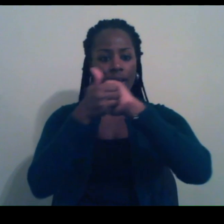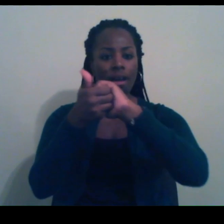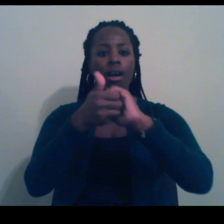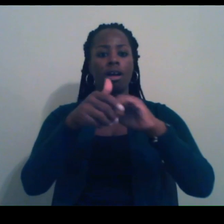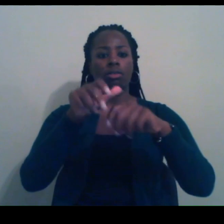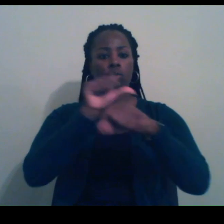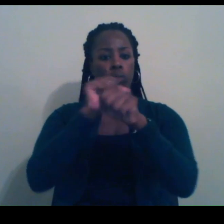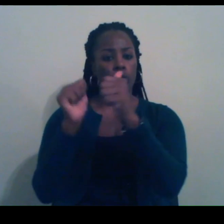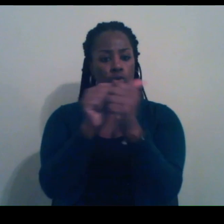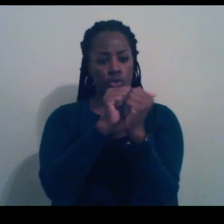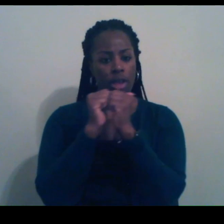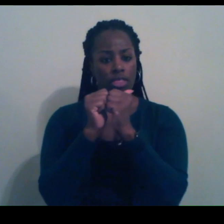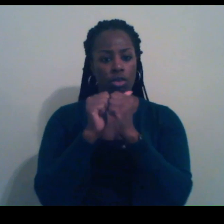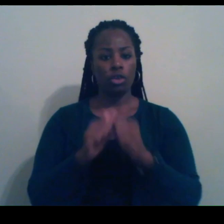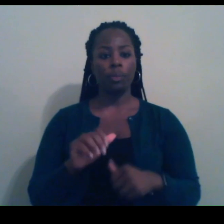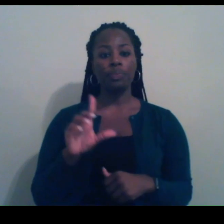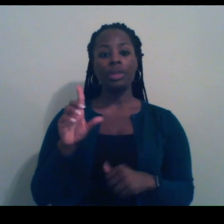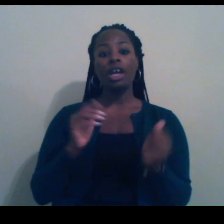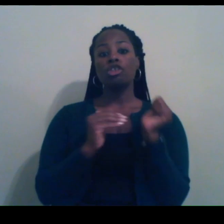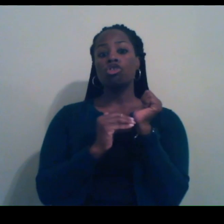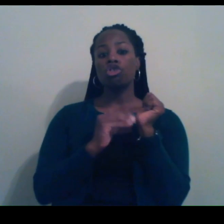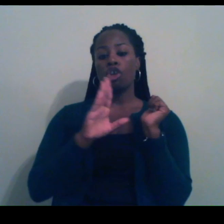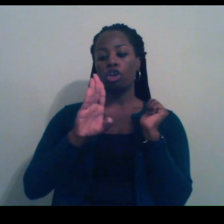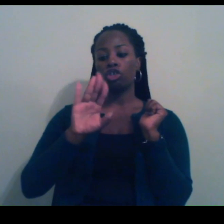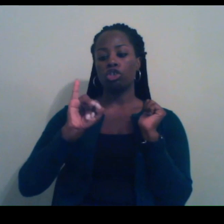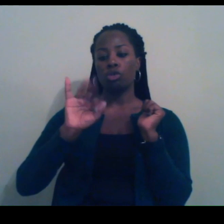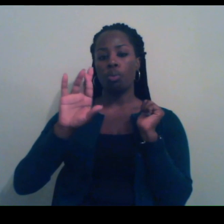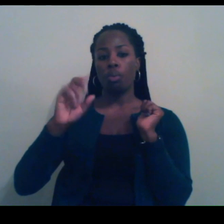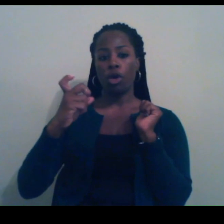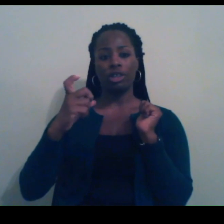talked about the importance of bringing all of these various entities together